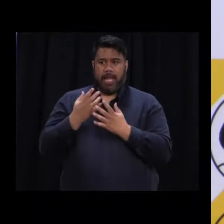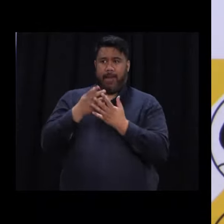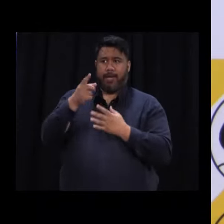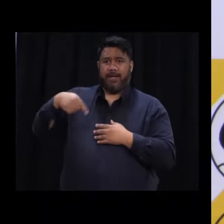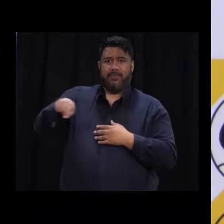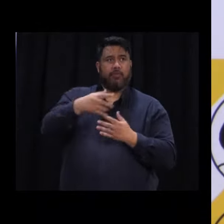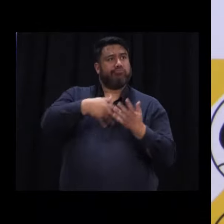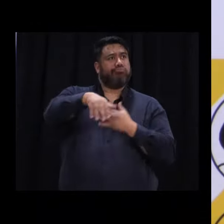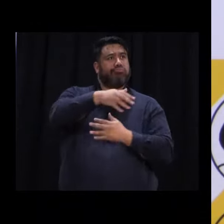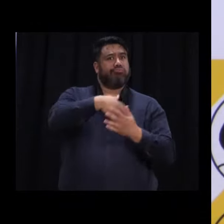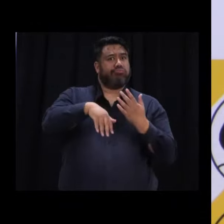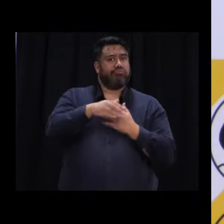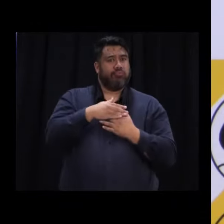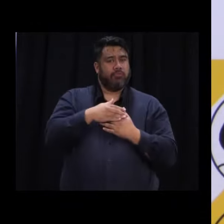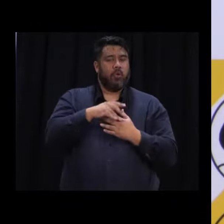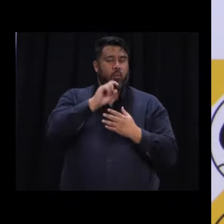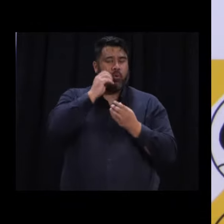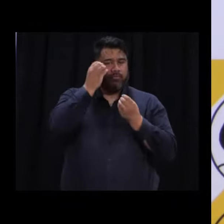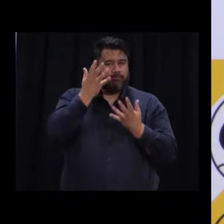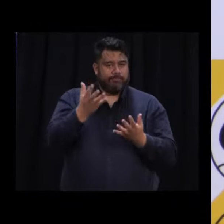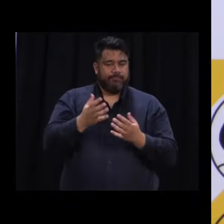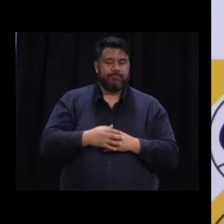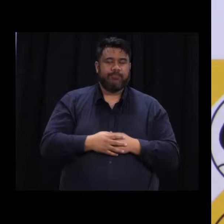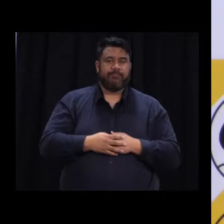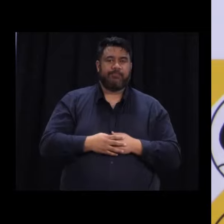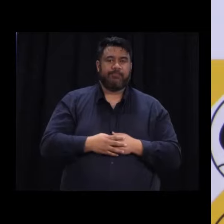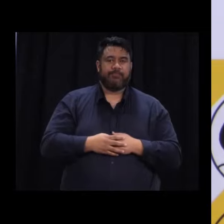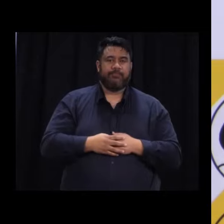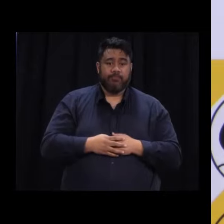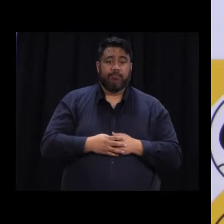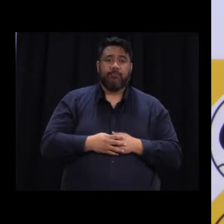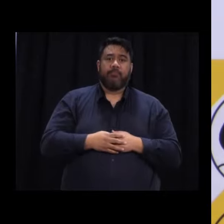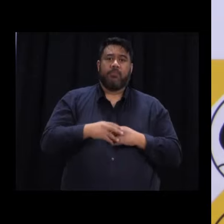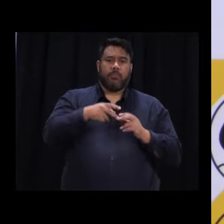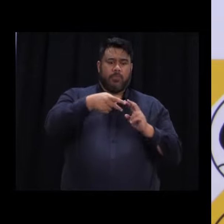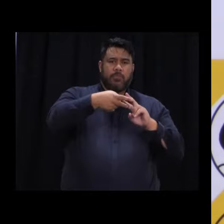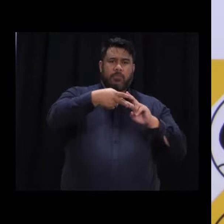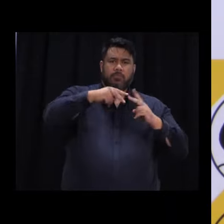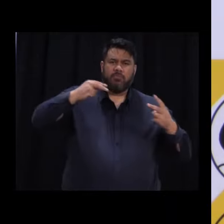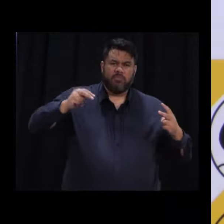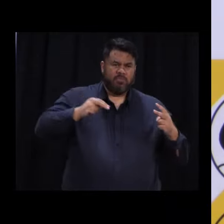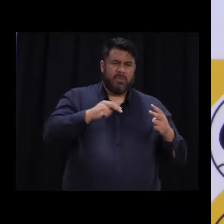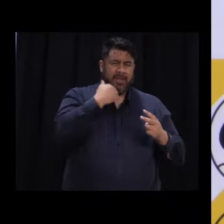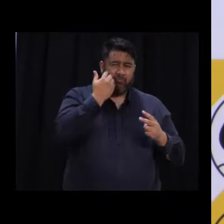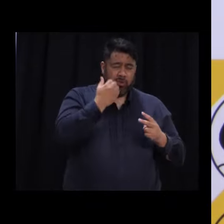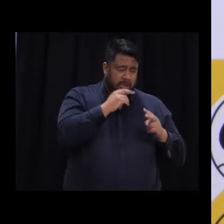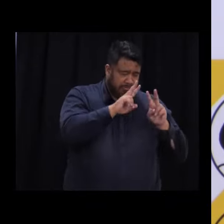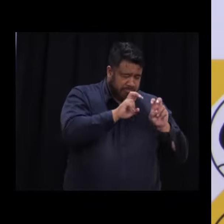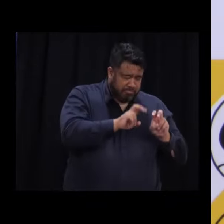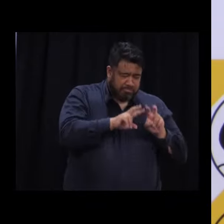beyond the first week in Alert Level 4. The whole genome